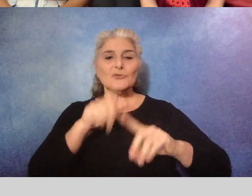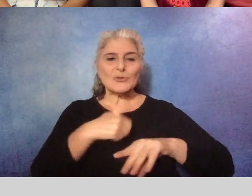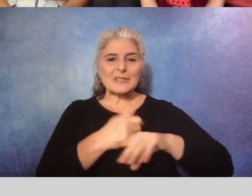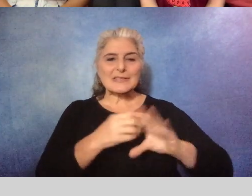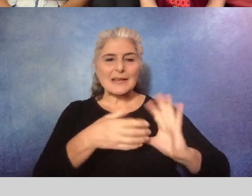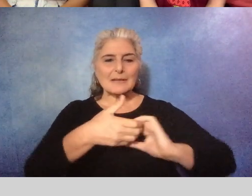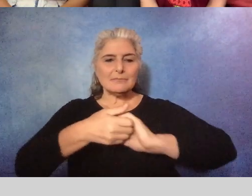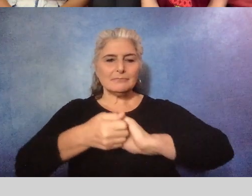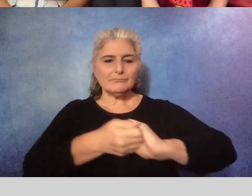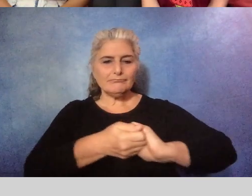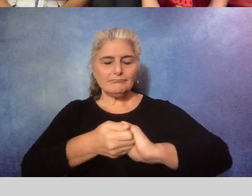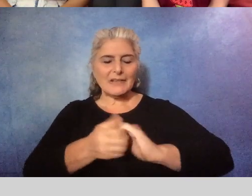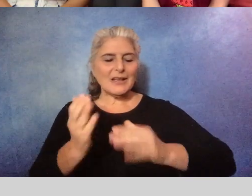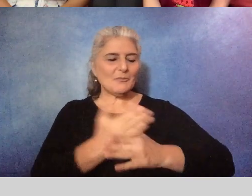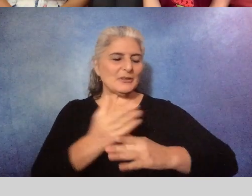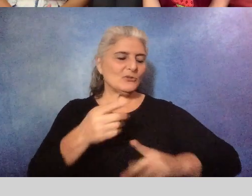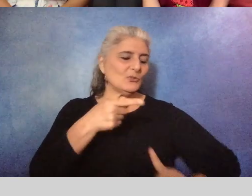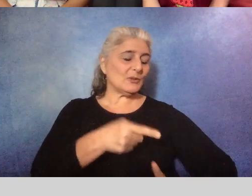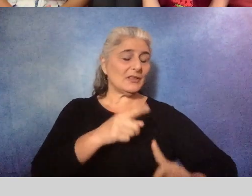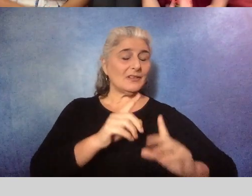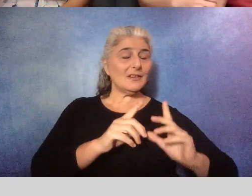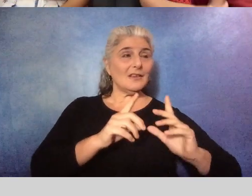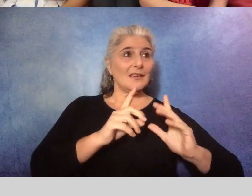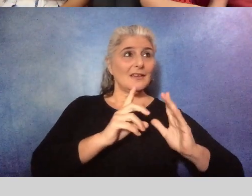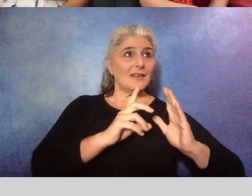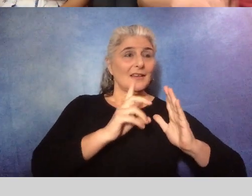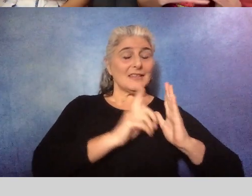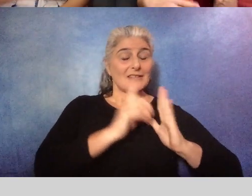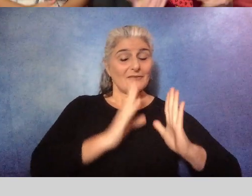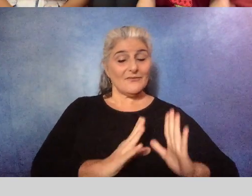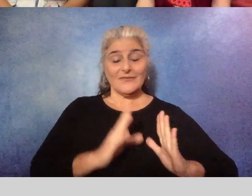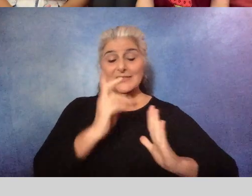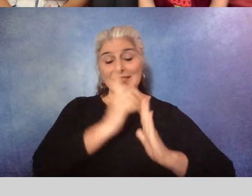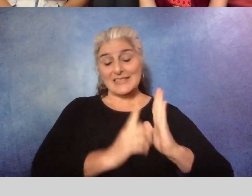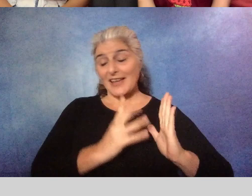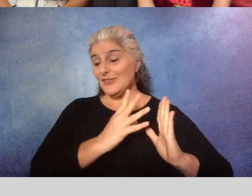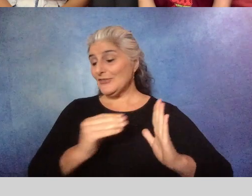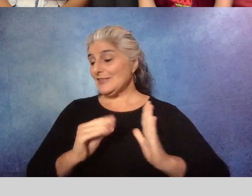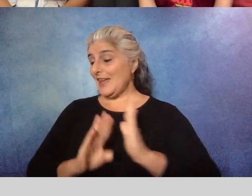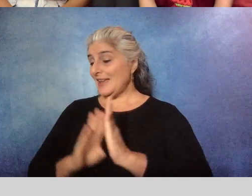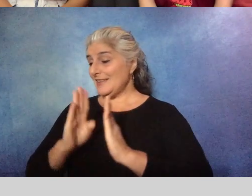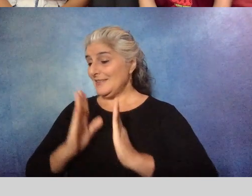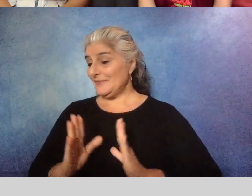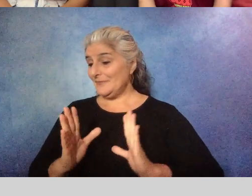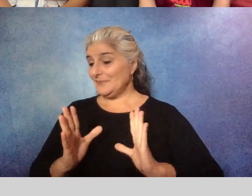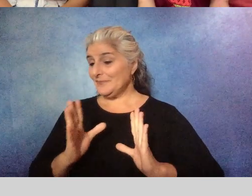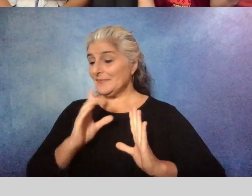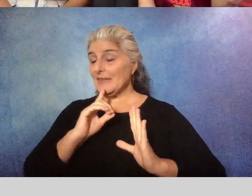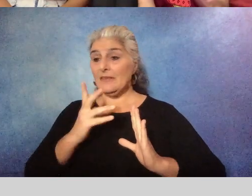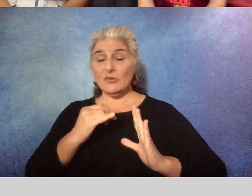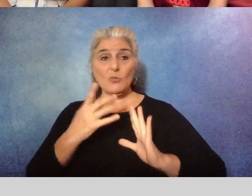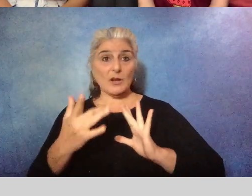And if you want to get updates on our design system or processes, sign up for our newsletter.